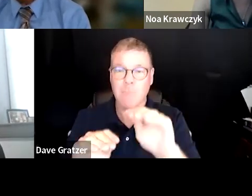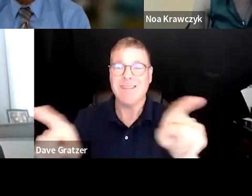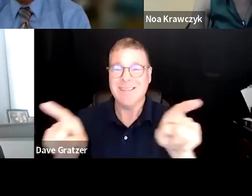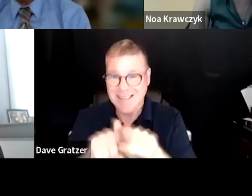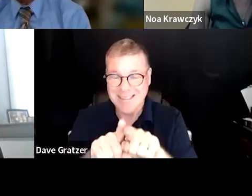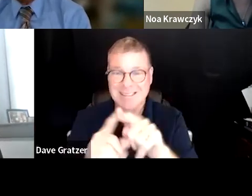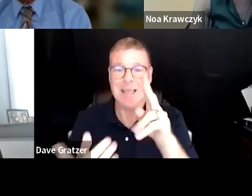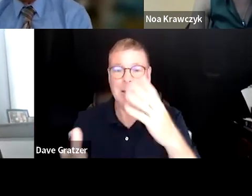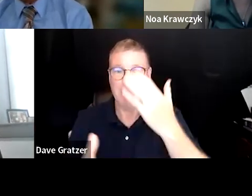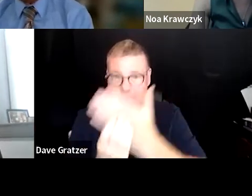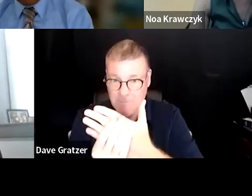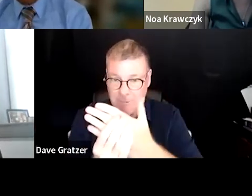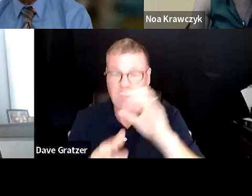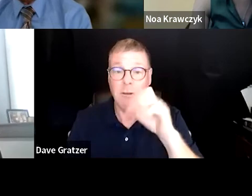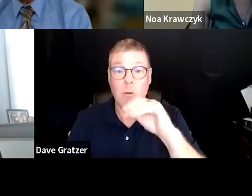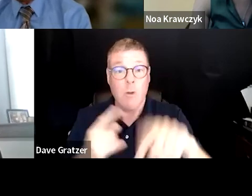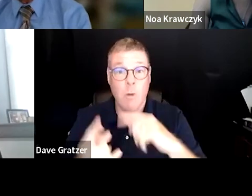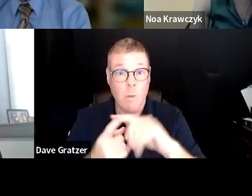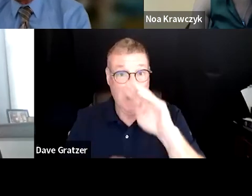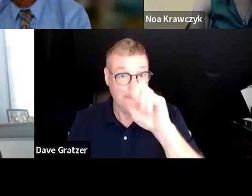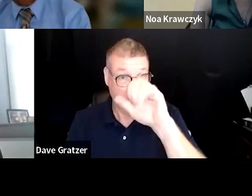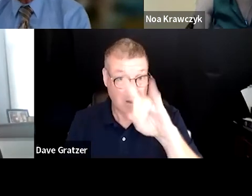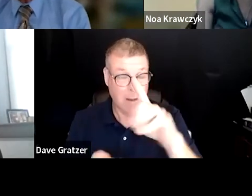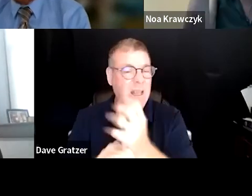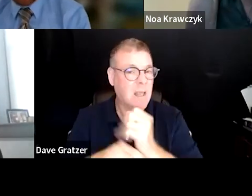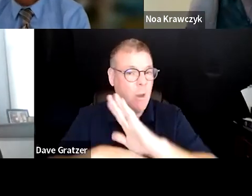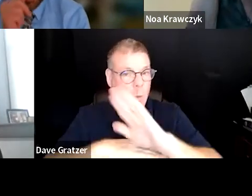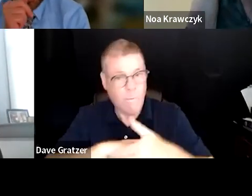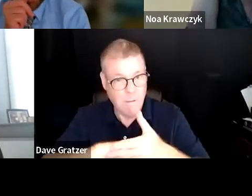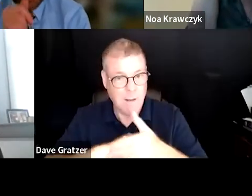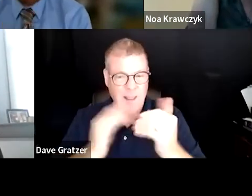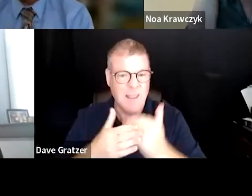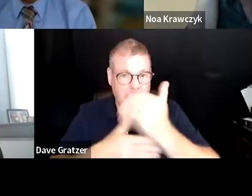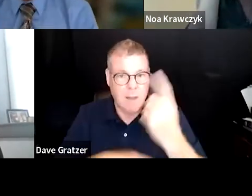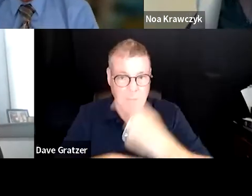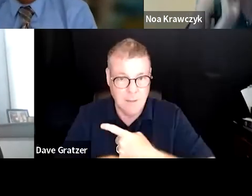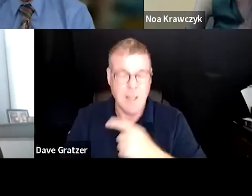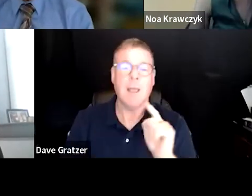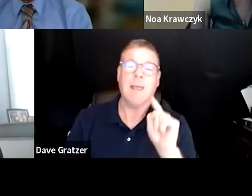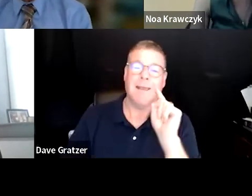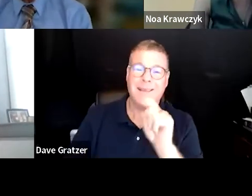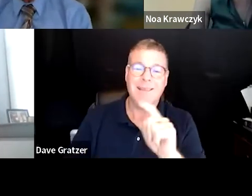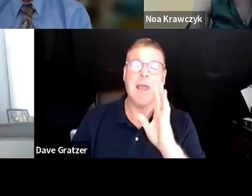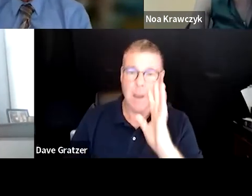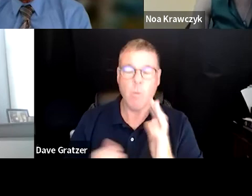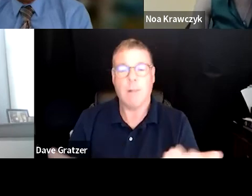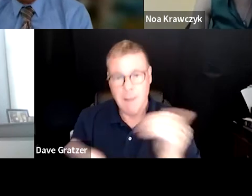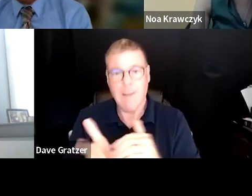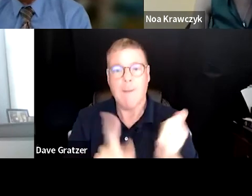So as soon as Medicaid gets that, which is usually overnight, so the next day, they will reinstate that person's Medicaid.